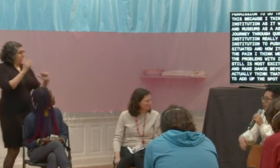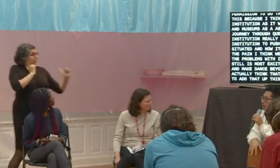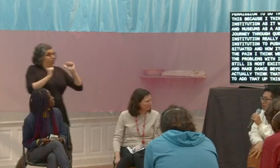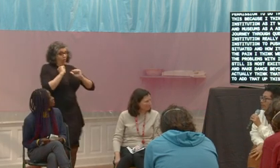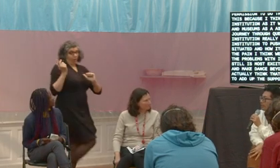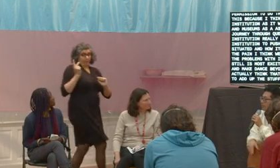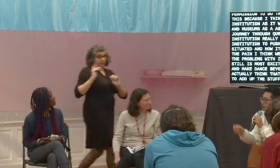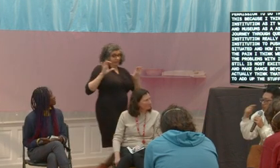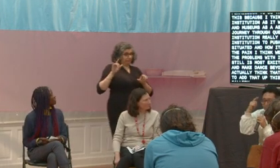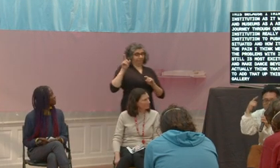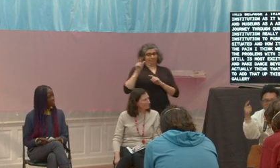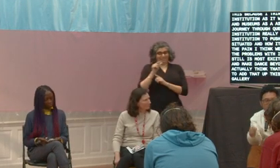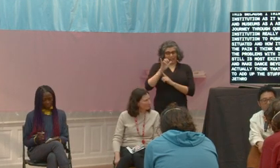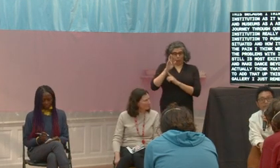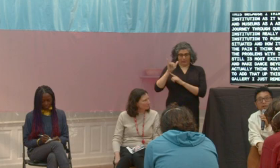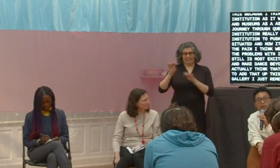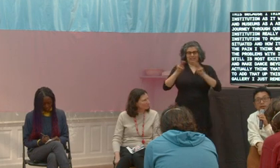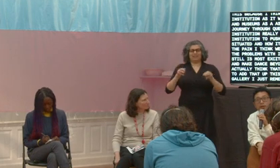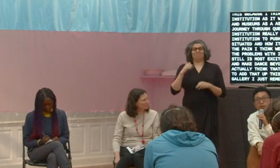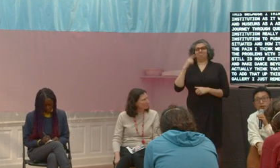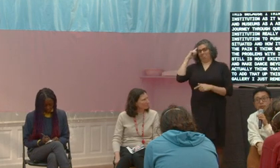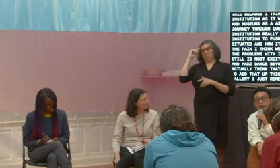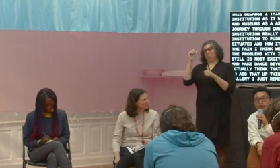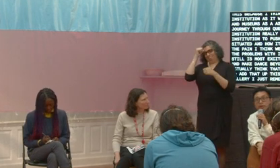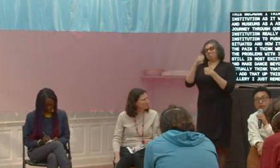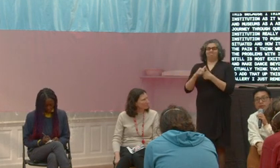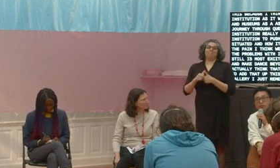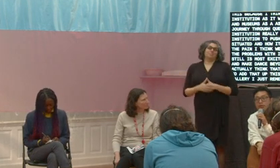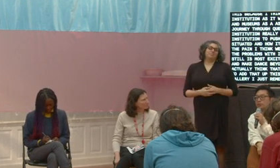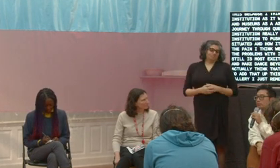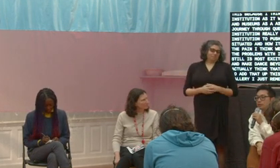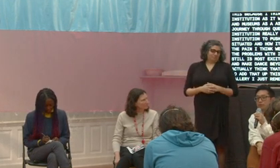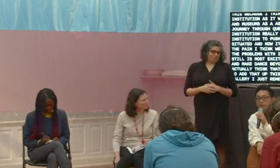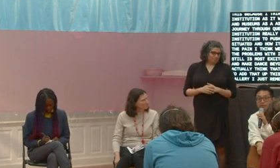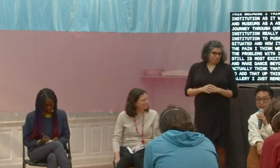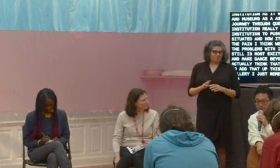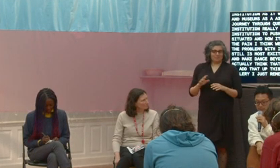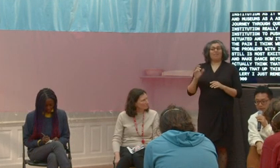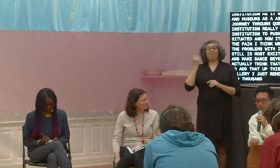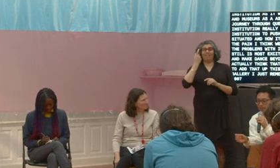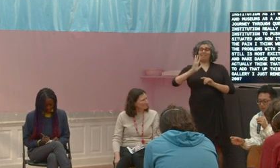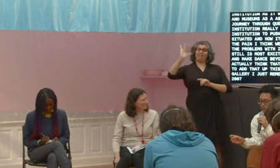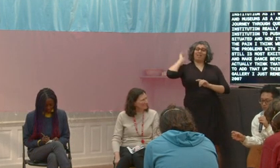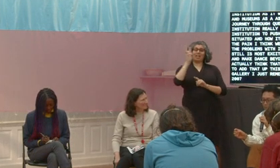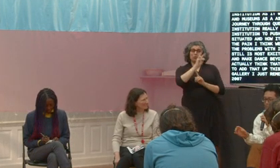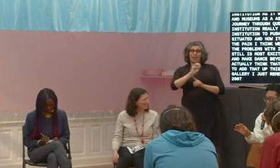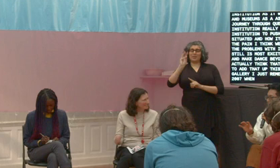gallery I just remember that we because it was 2007 we bought a